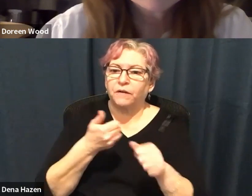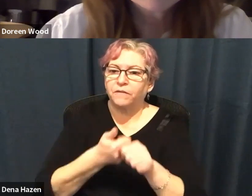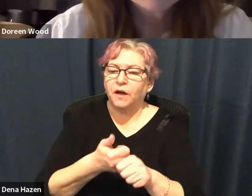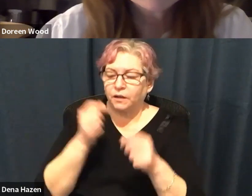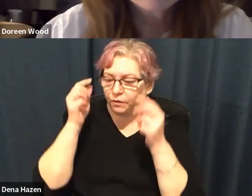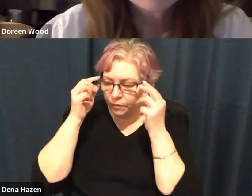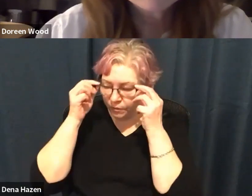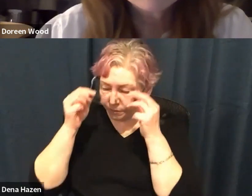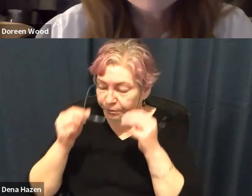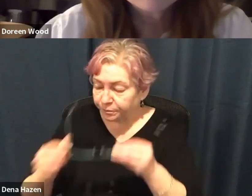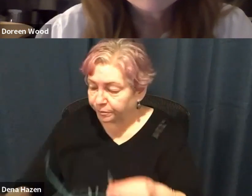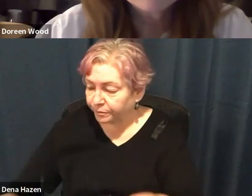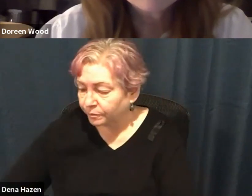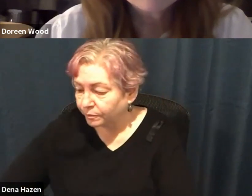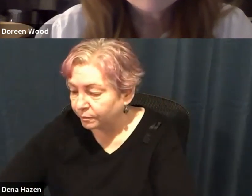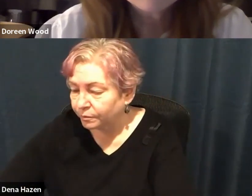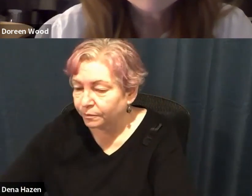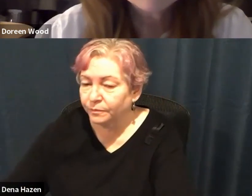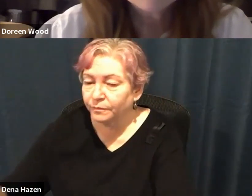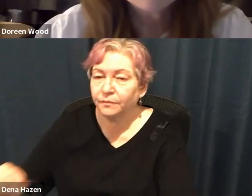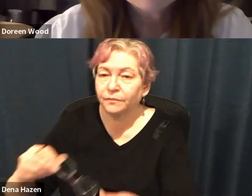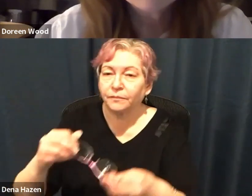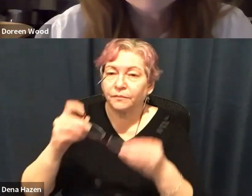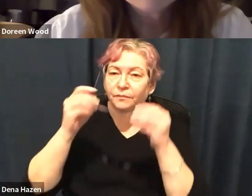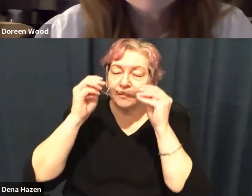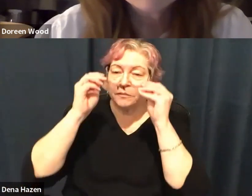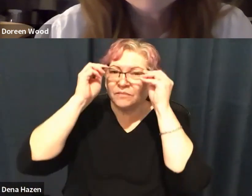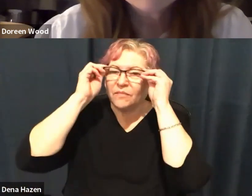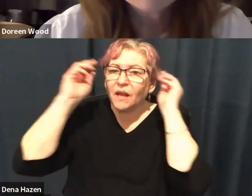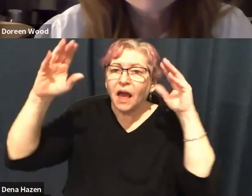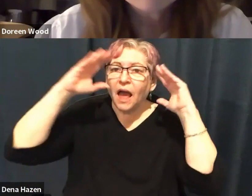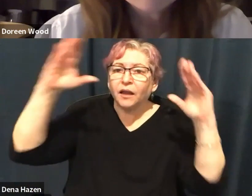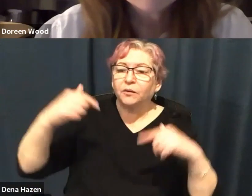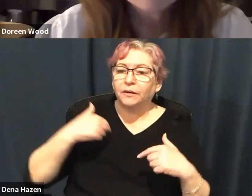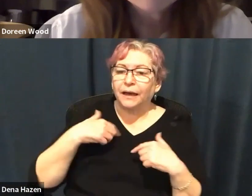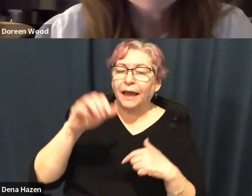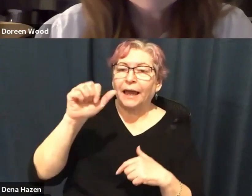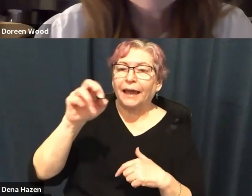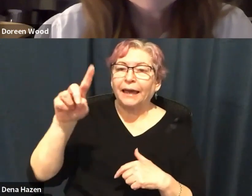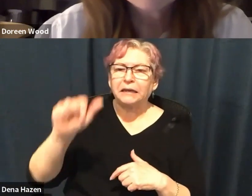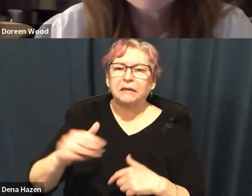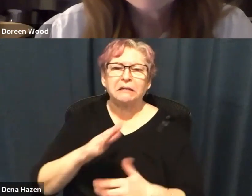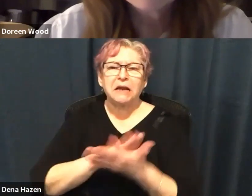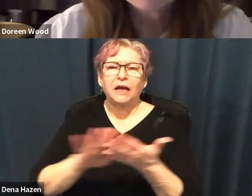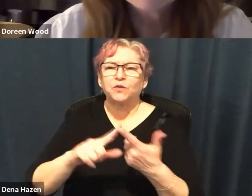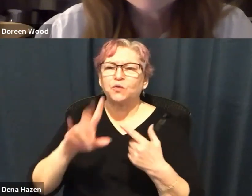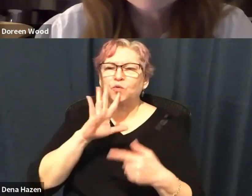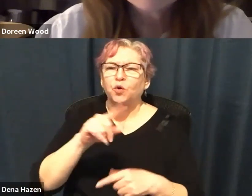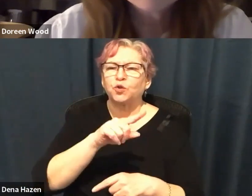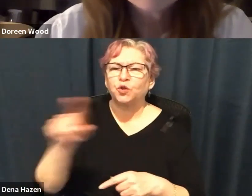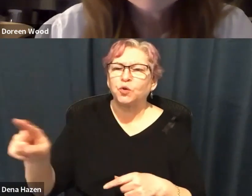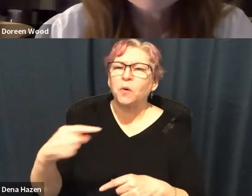Hi, it's Andy Bolan speaking here. It's lovely to be with you today. I think me and Doreen can work through these questions,